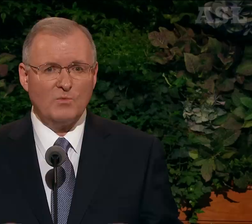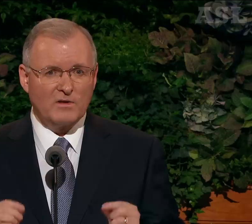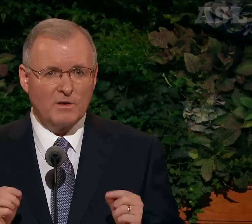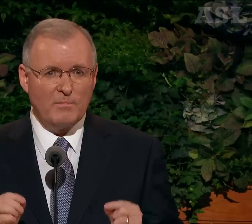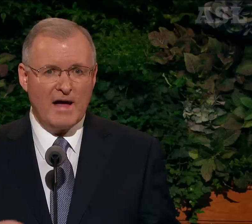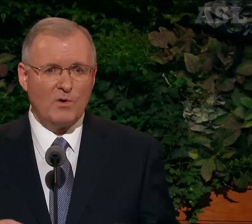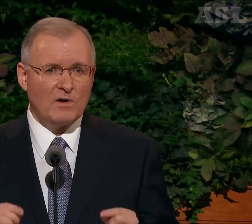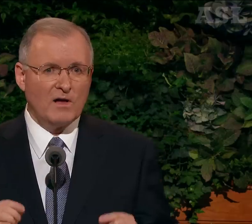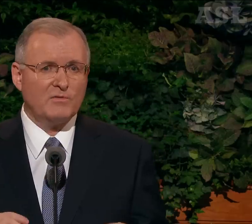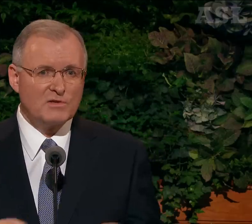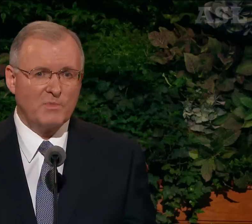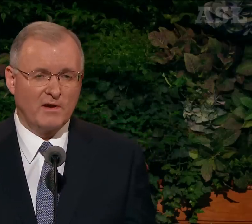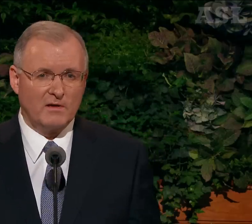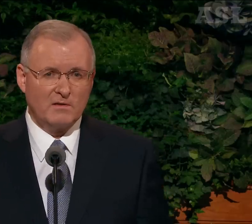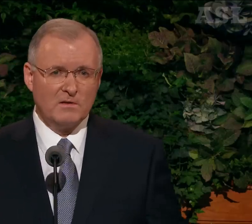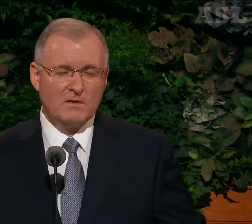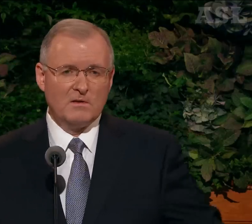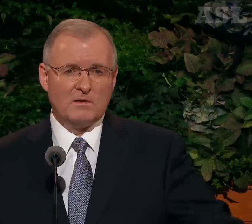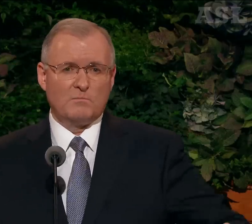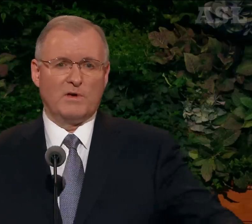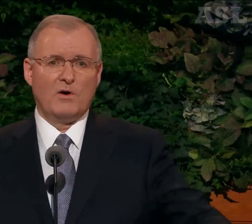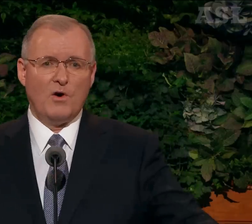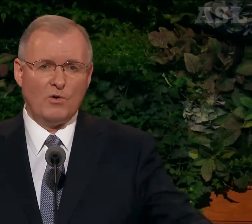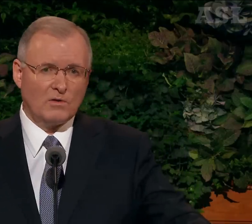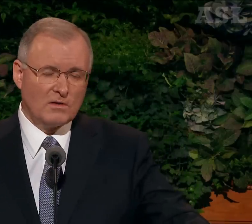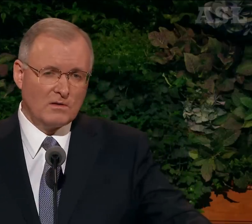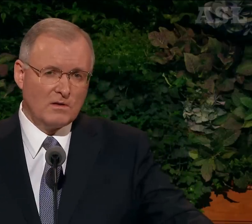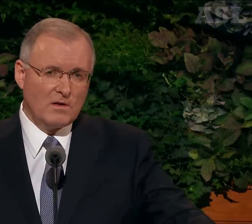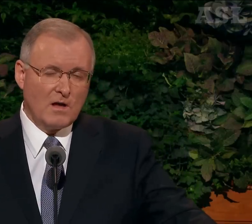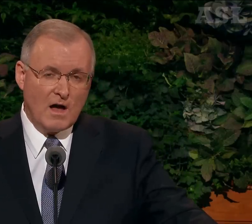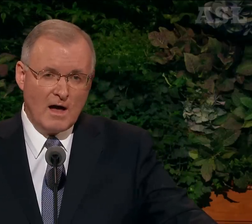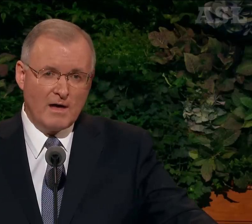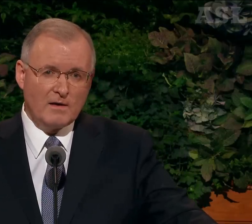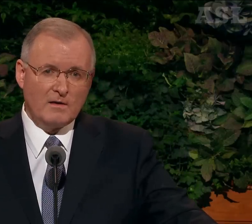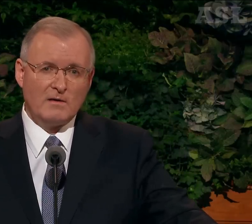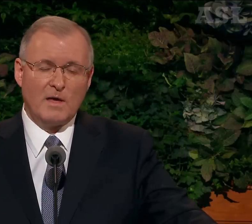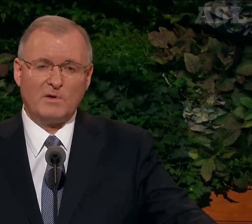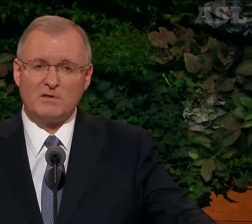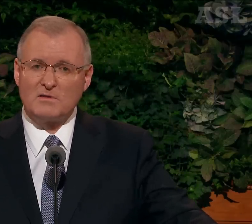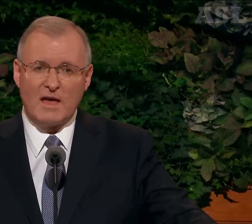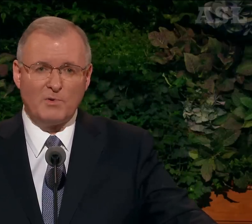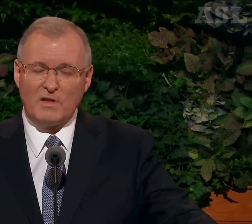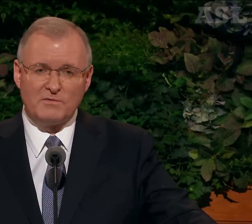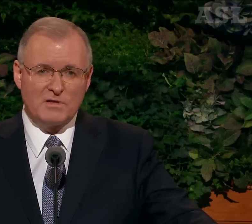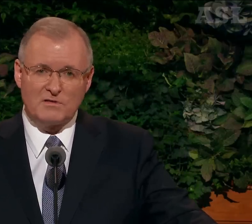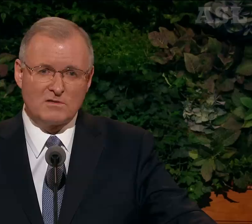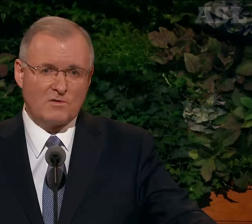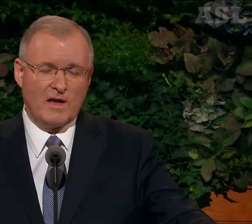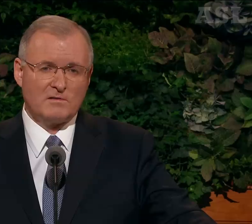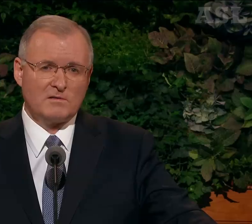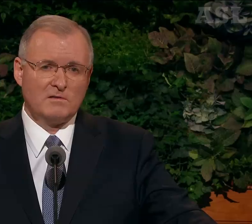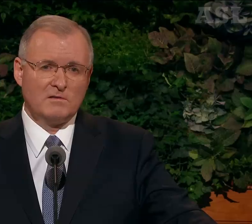HE LEADS IT THROUGH LIVING PROPHETS AND APOSTLES. DURING THE NEXT HOUR, THE FIRST PRESIDENCY WILL TEACH US.